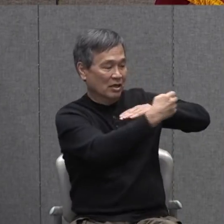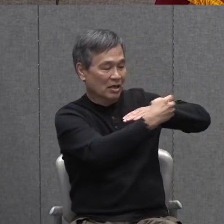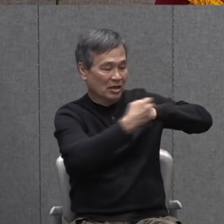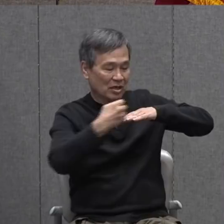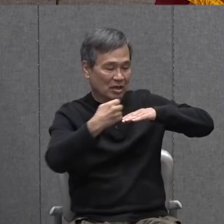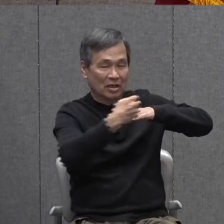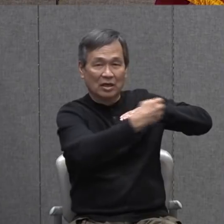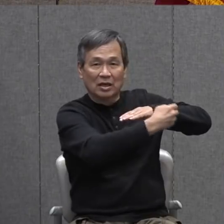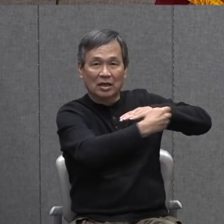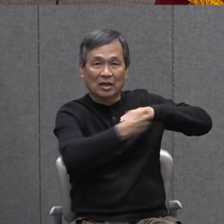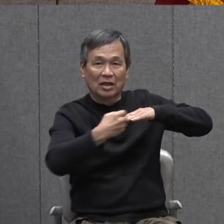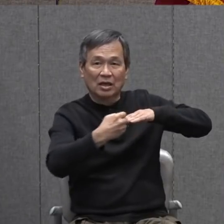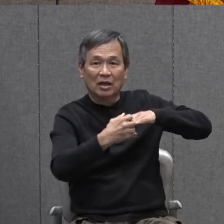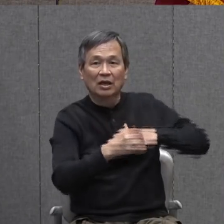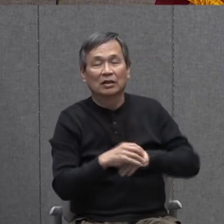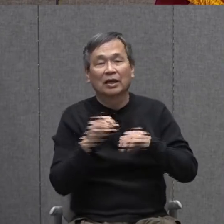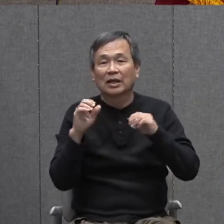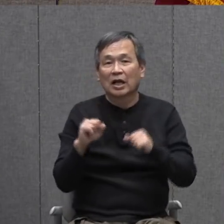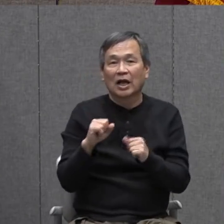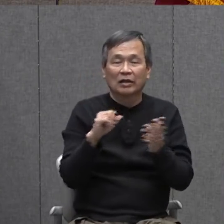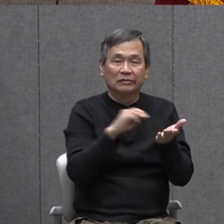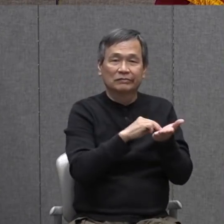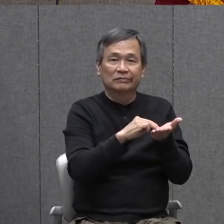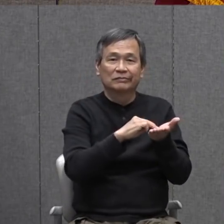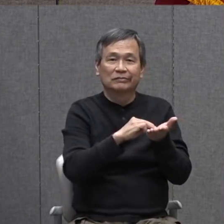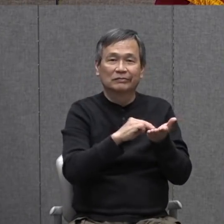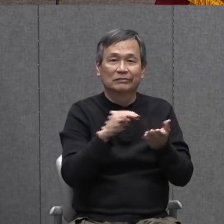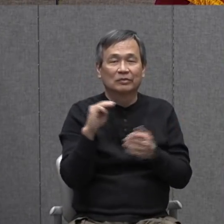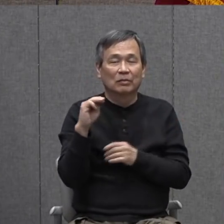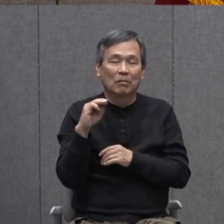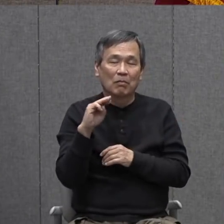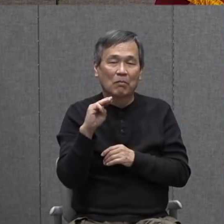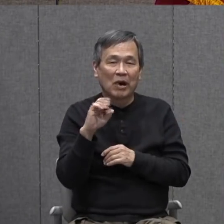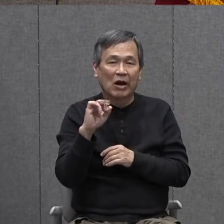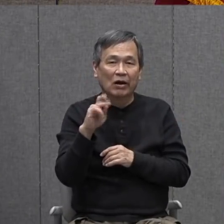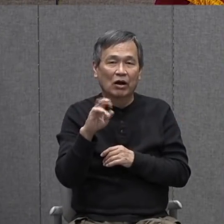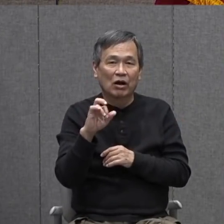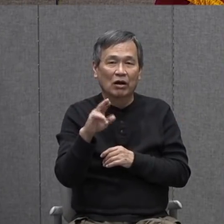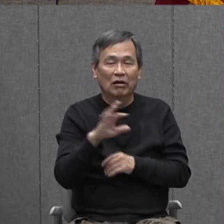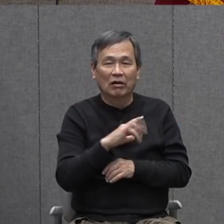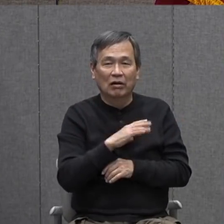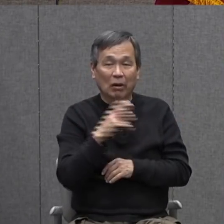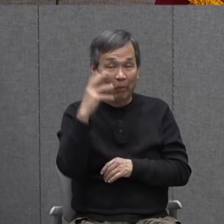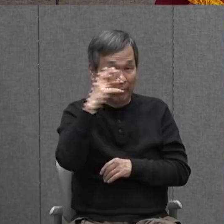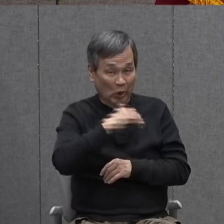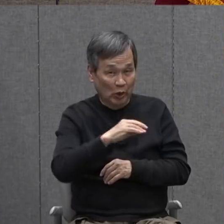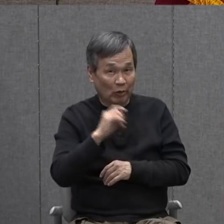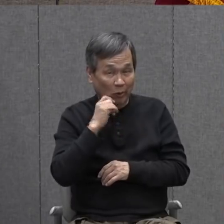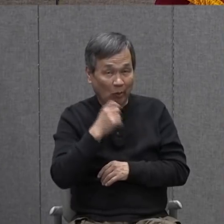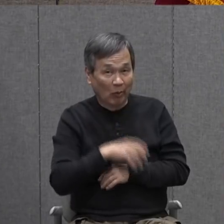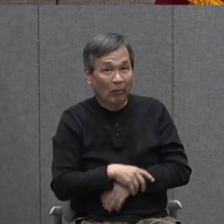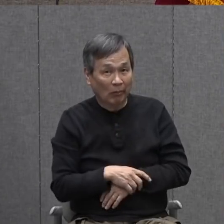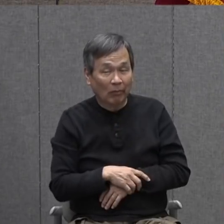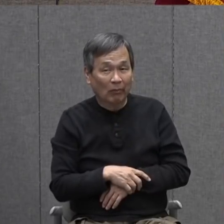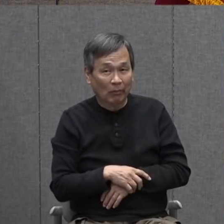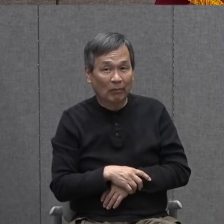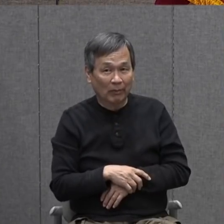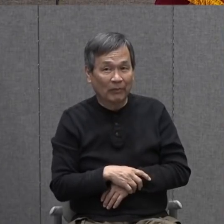which I can use my Sharpie for. And I think those will look pretty cool. So that's my shape.